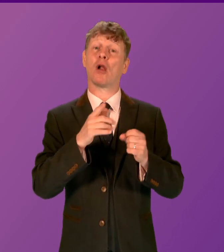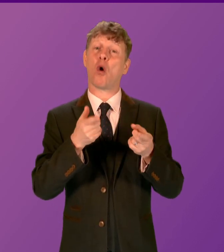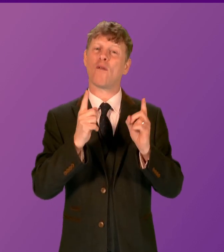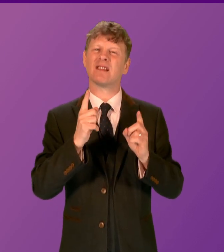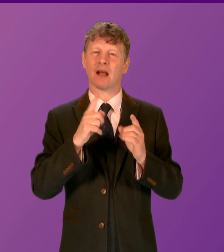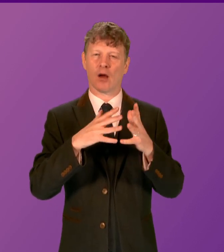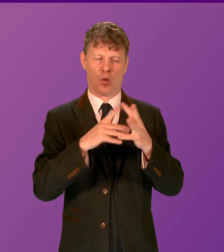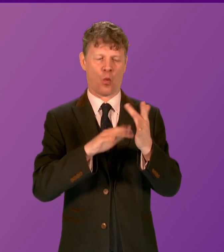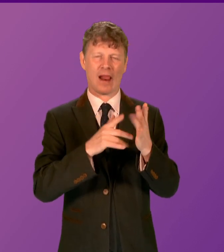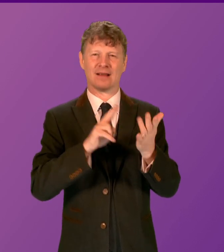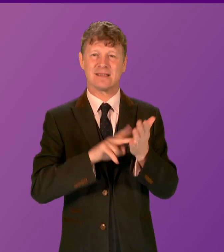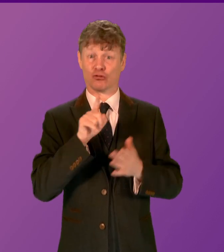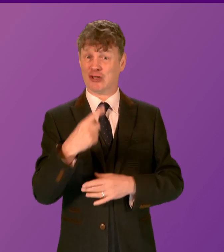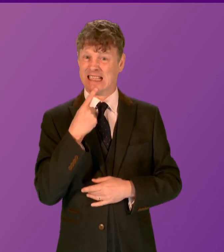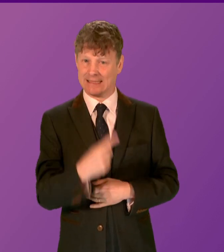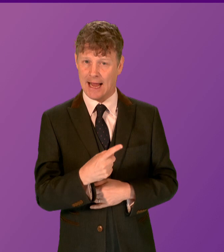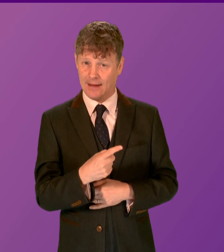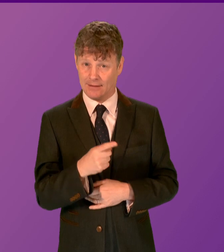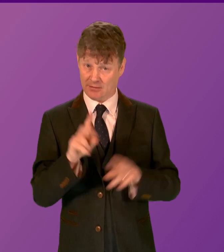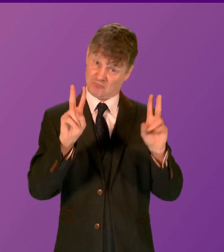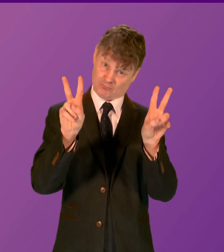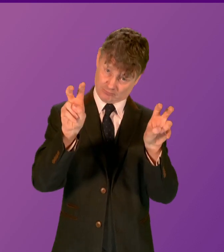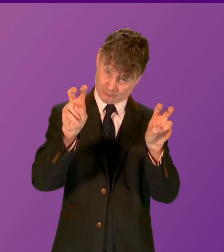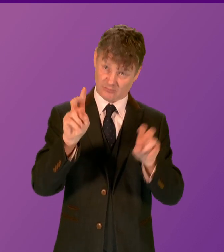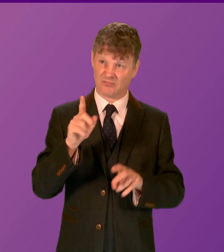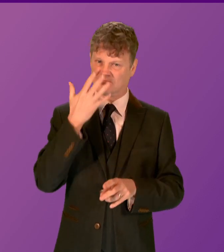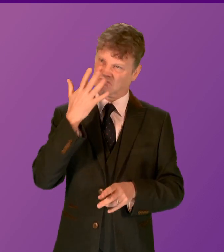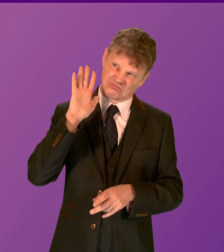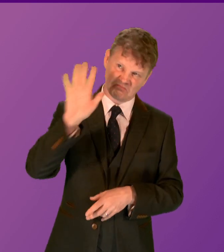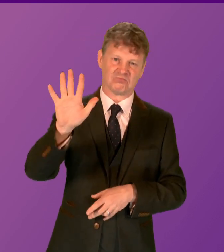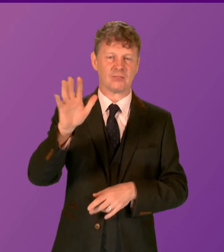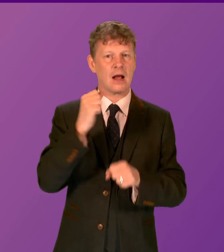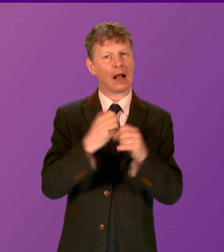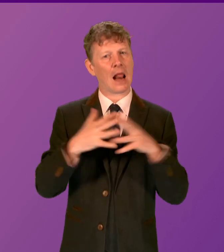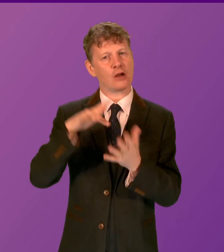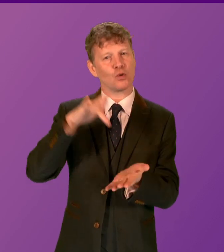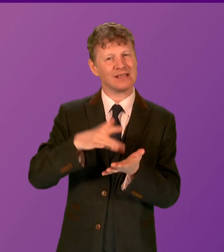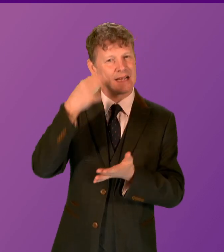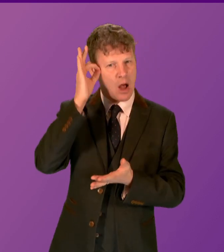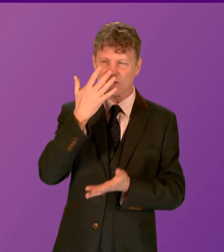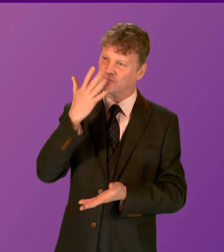“It’s utterly shameful that both Glasgow City Council and the Scottish Government believe